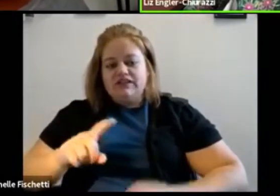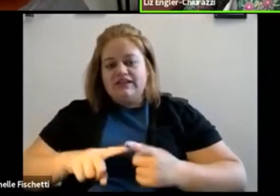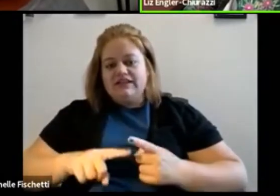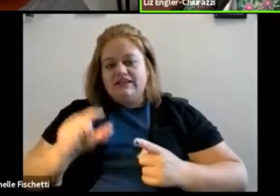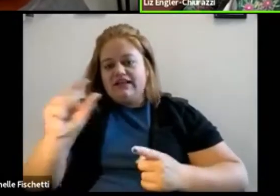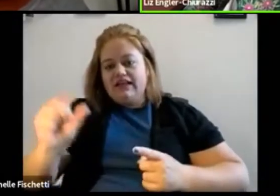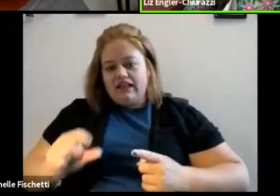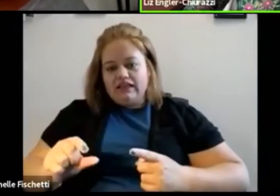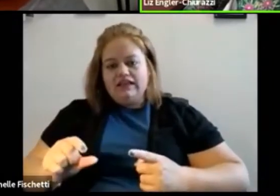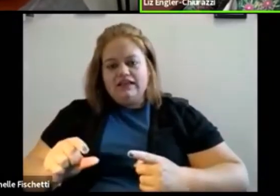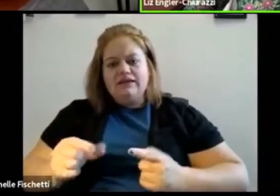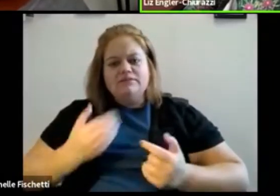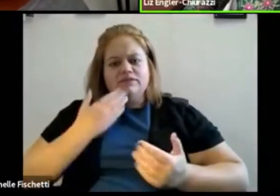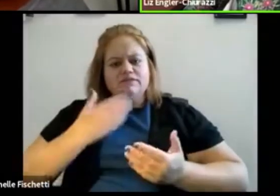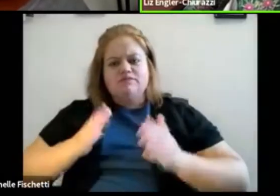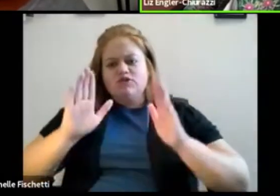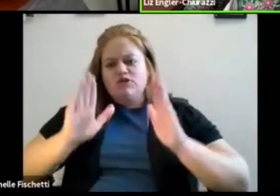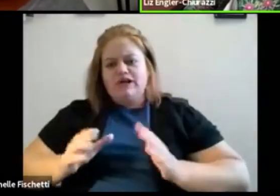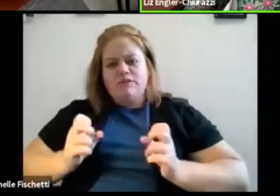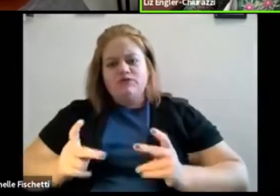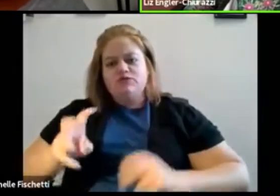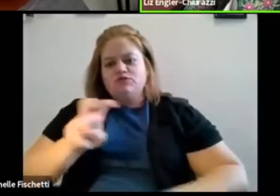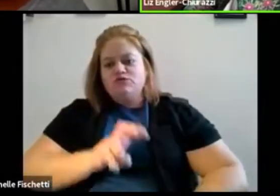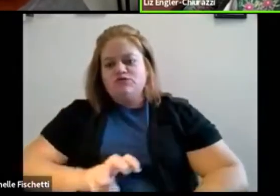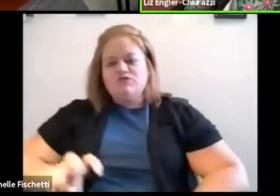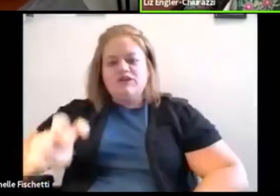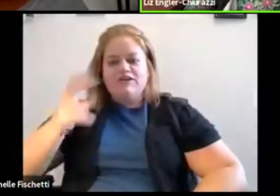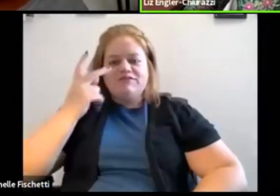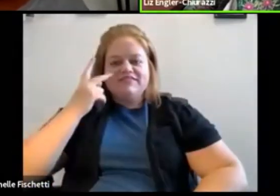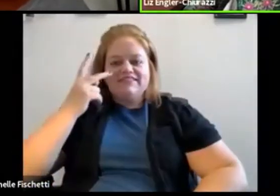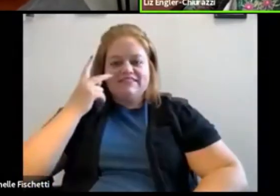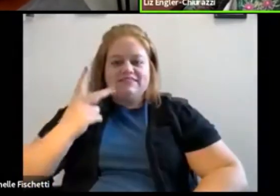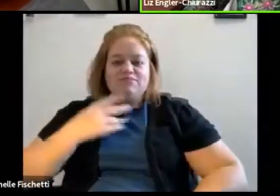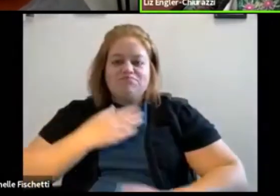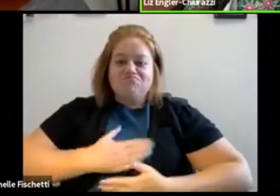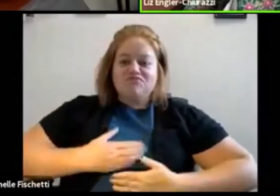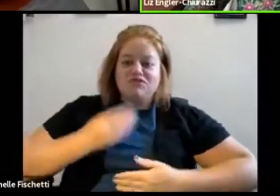opportunity to travel for your job, eat some great food, experience a new culture